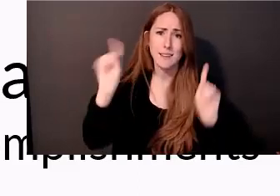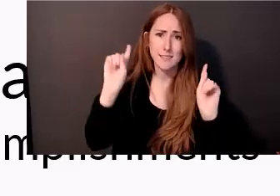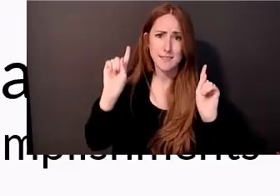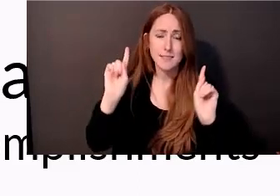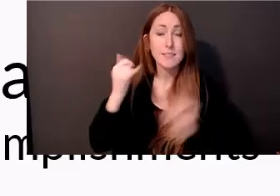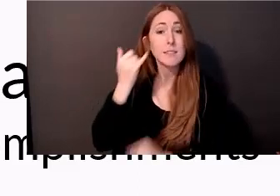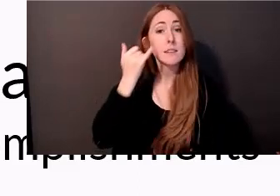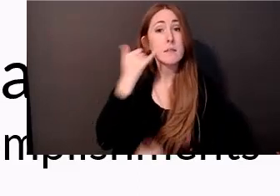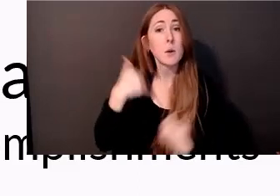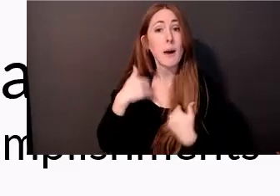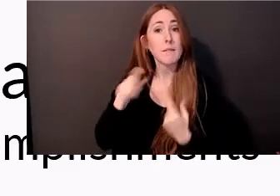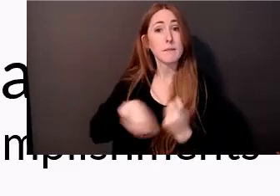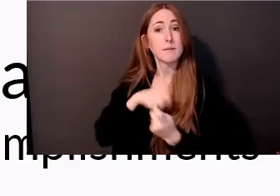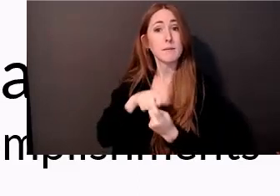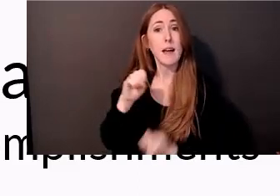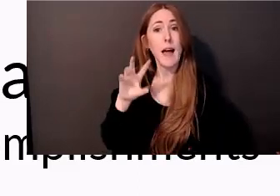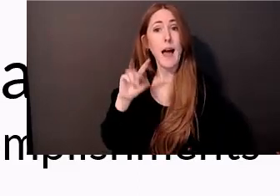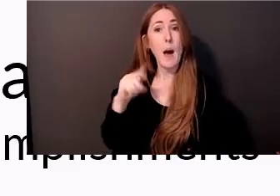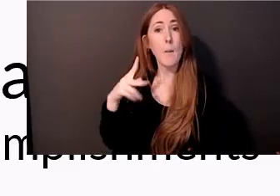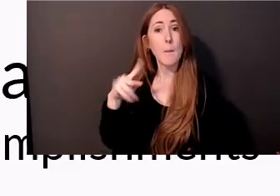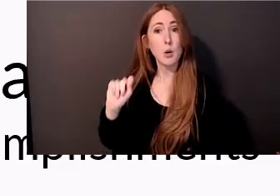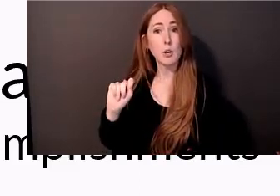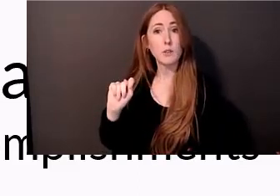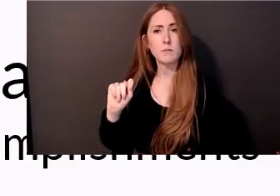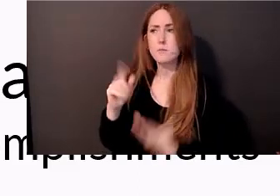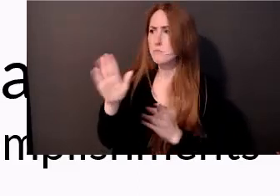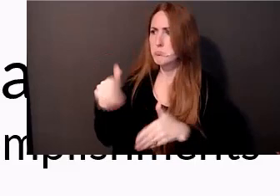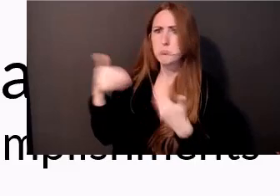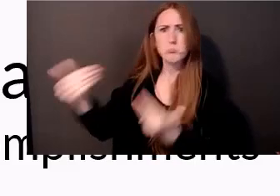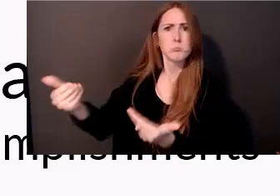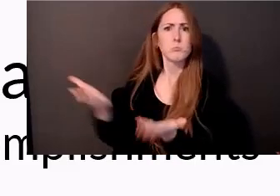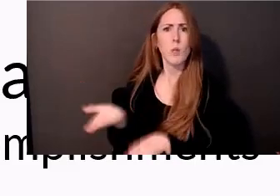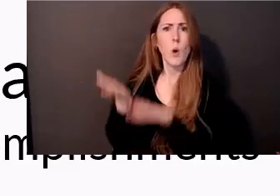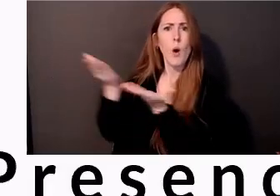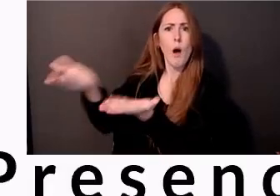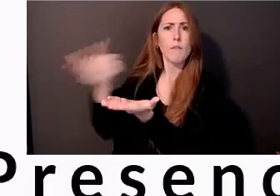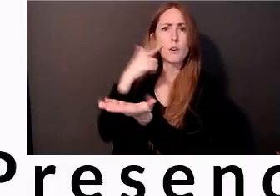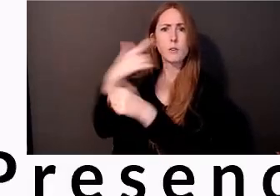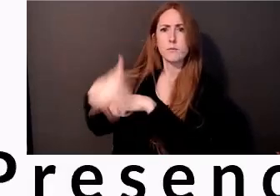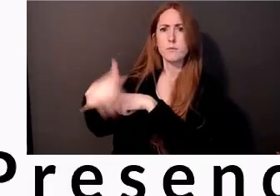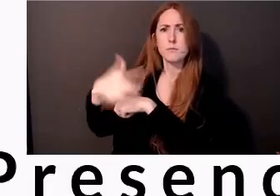can use, make that available to those people that you engage.